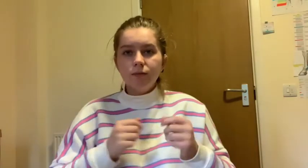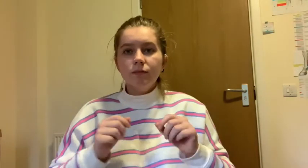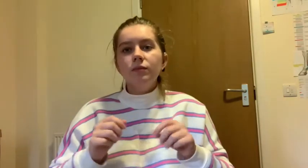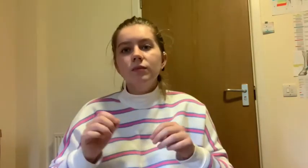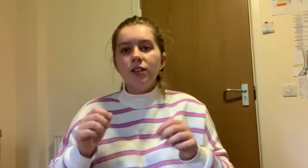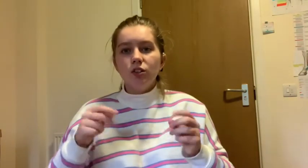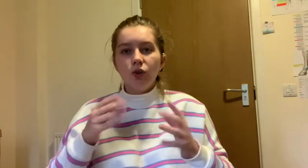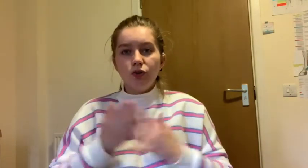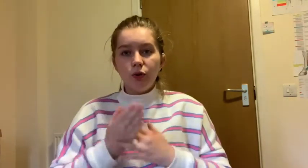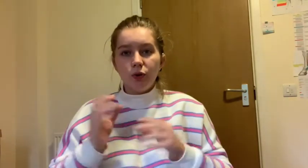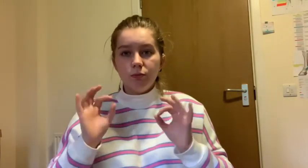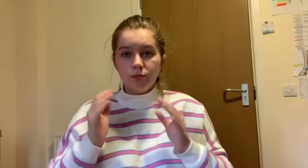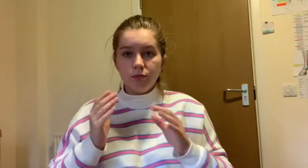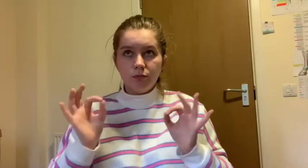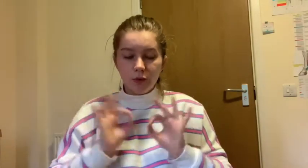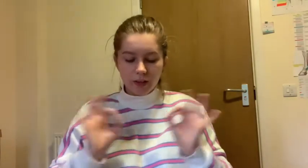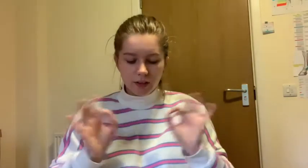Let's go through the music.